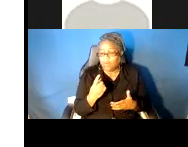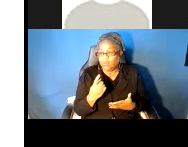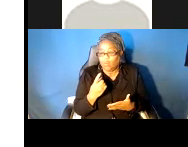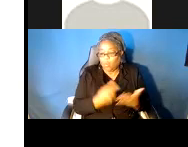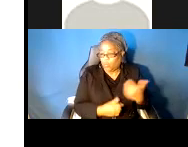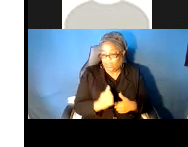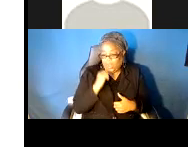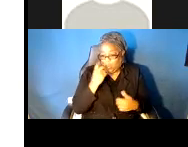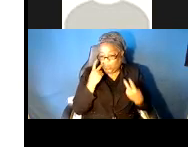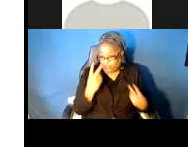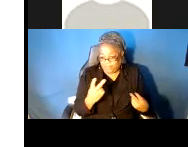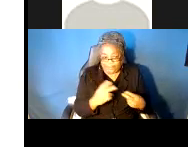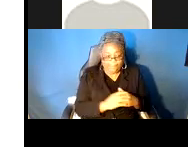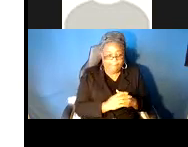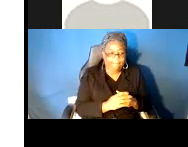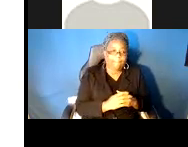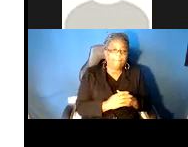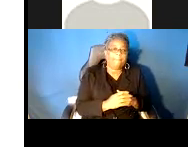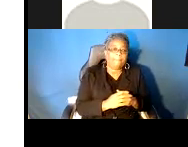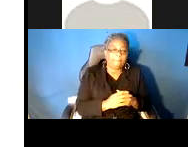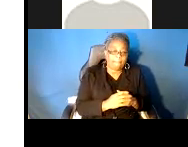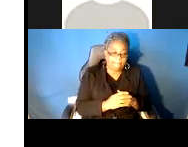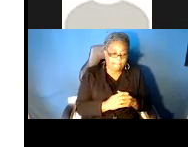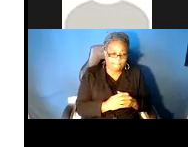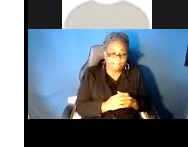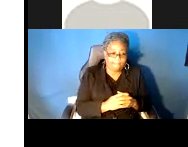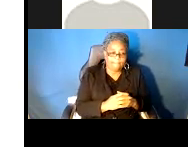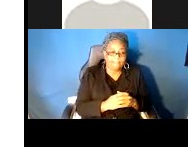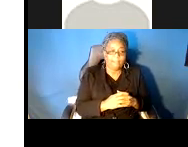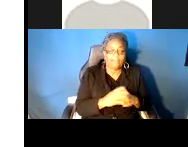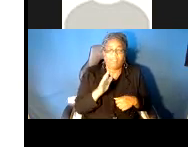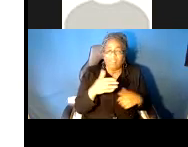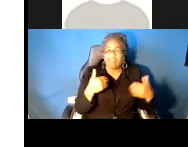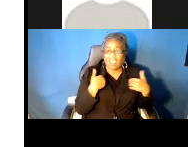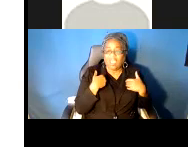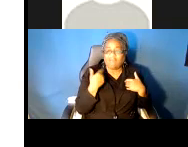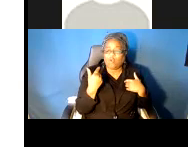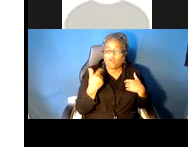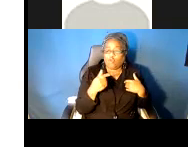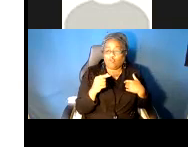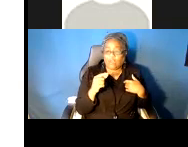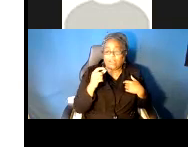called Application Components Seen by Panel, there is a green icon of a human eye.